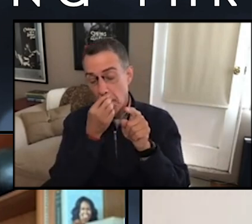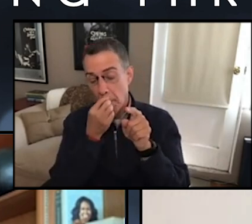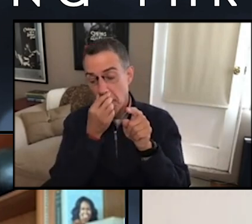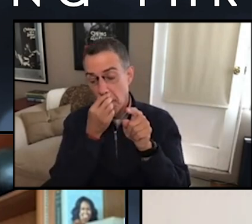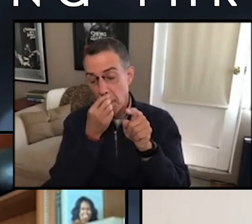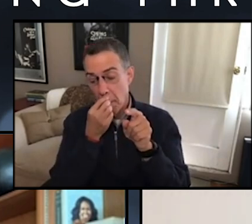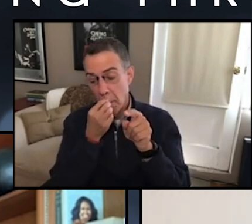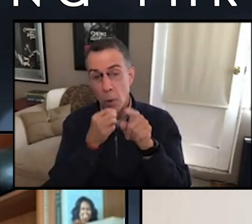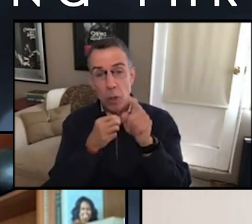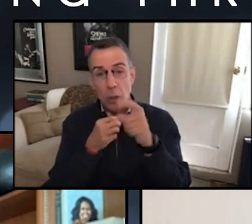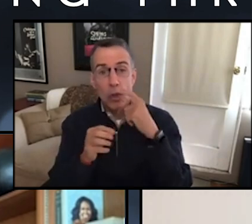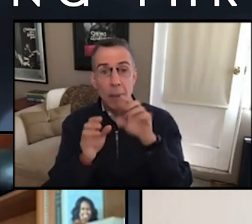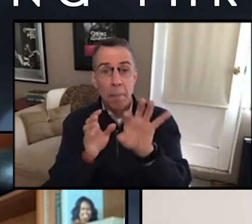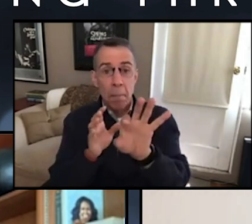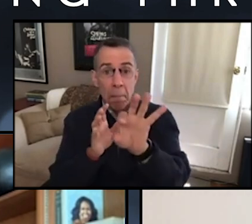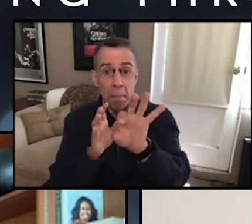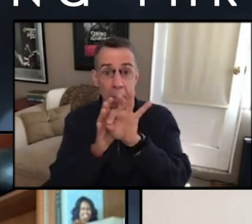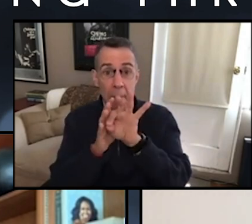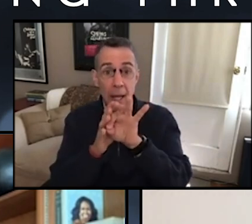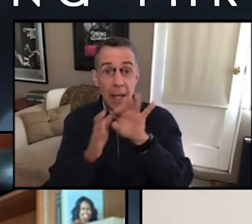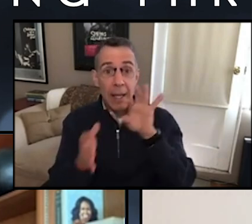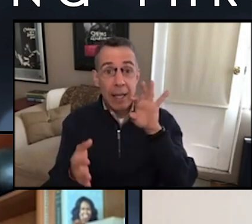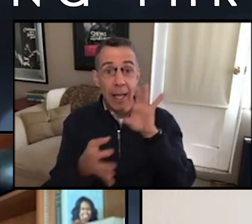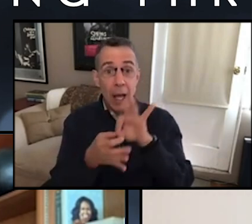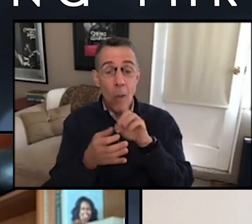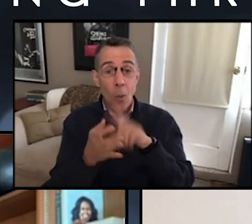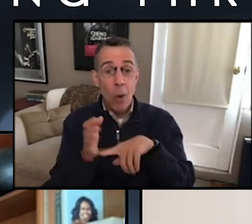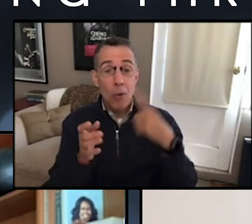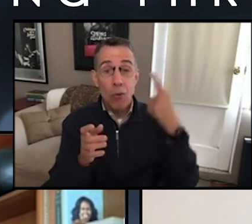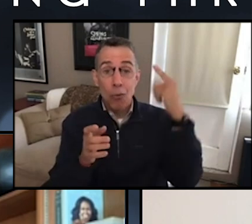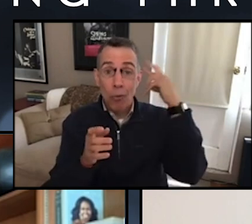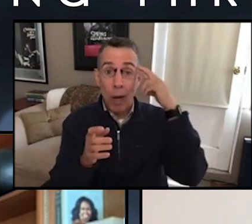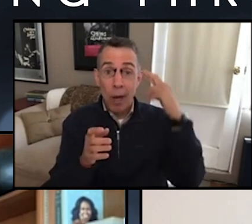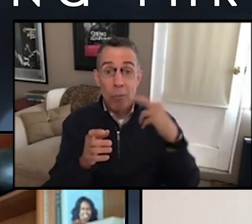picked out and connecting to what Robert was saying about, like telling people to